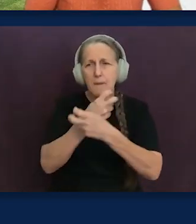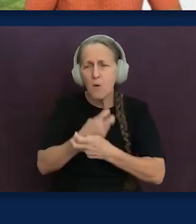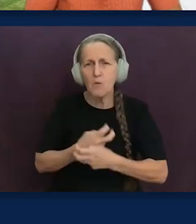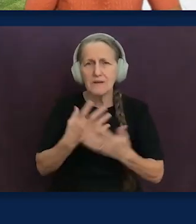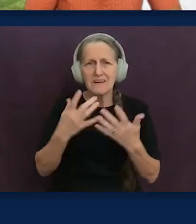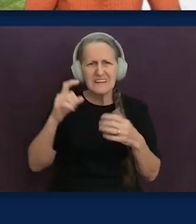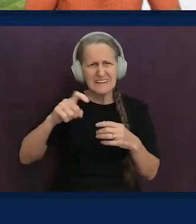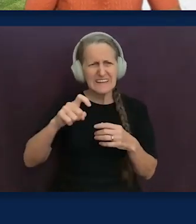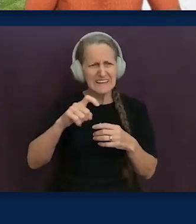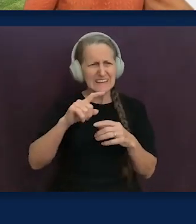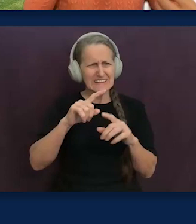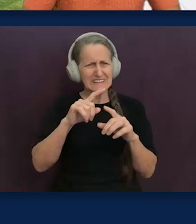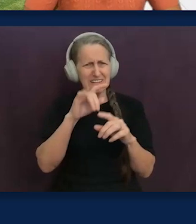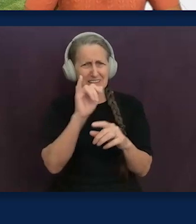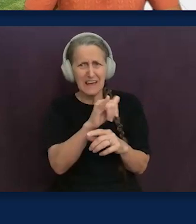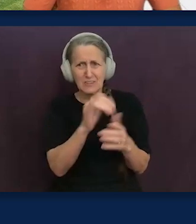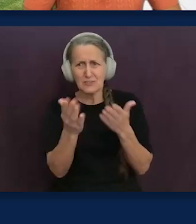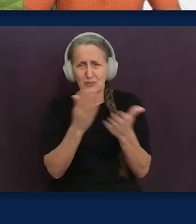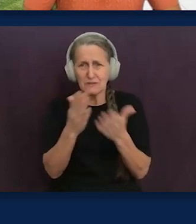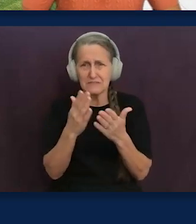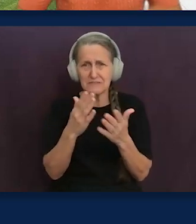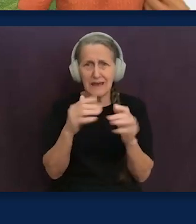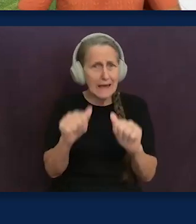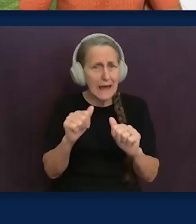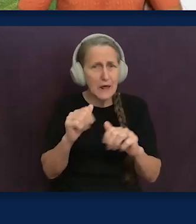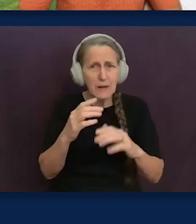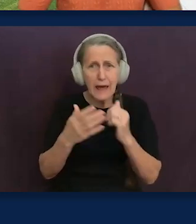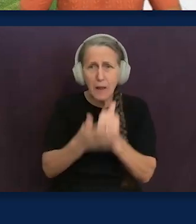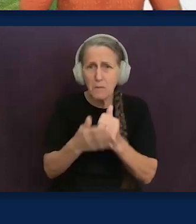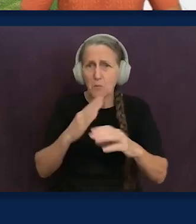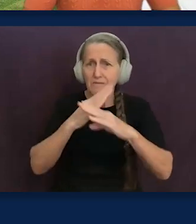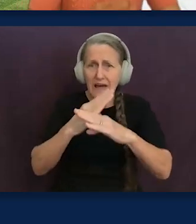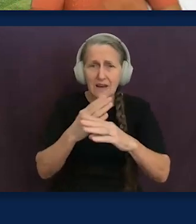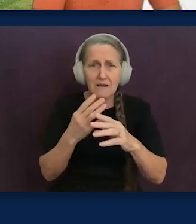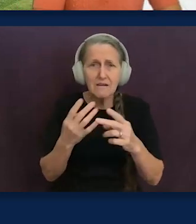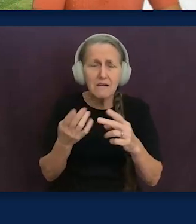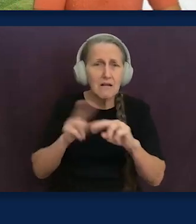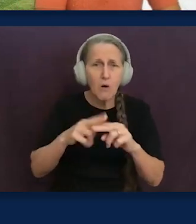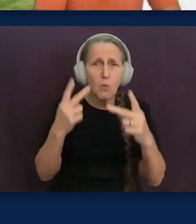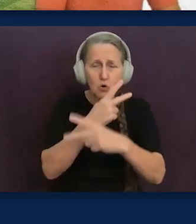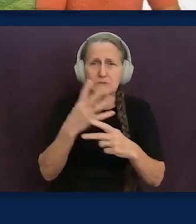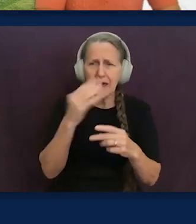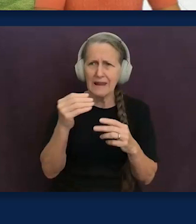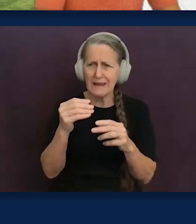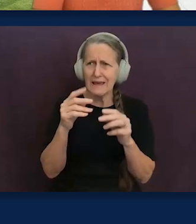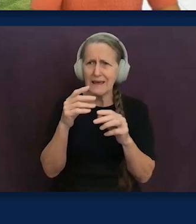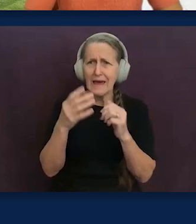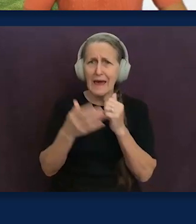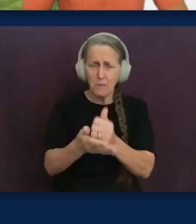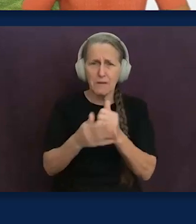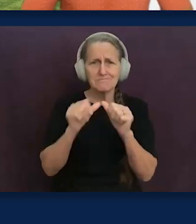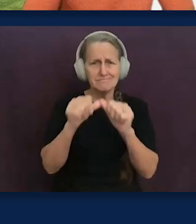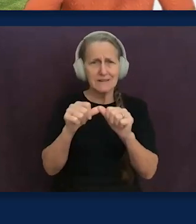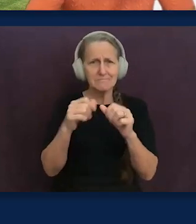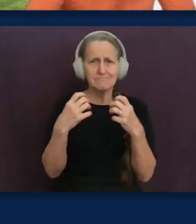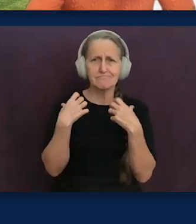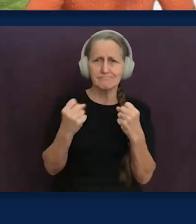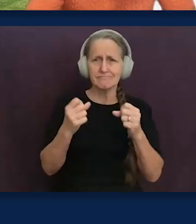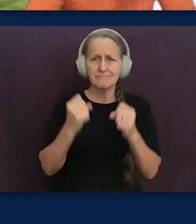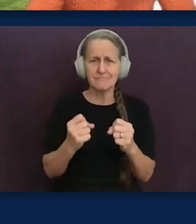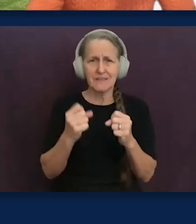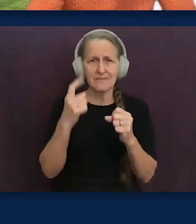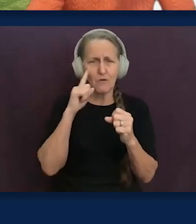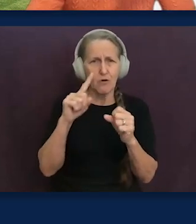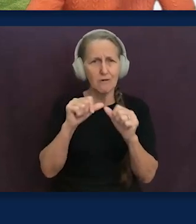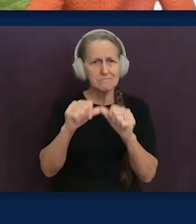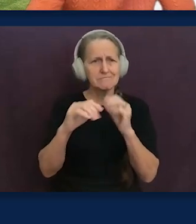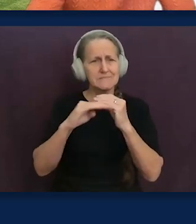They are both preventive and wellbeing services for this specific patient cohort with physical disability.